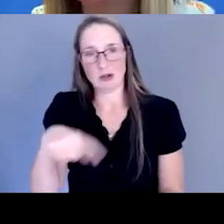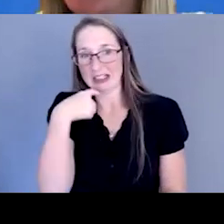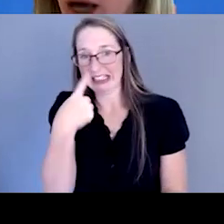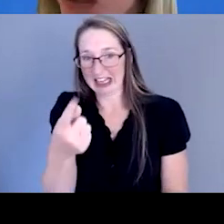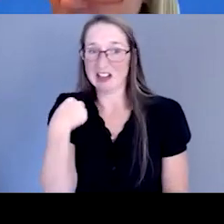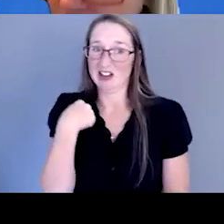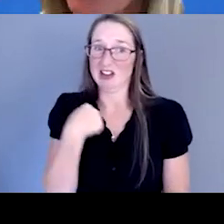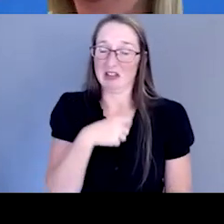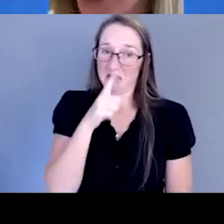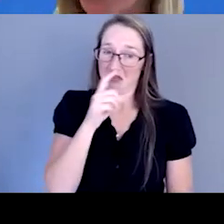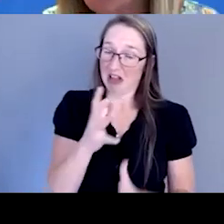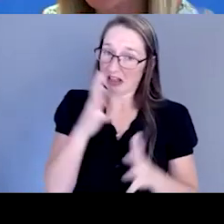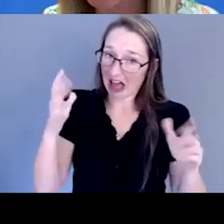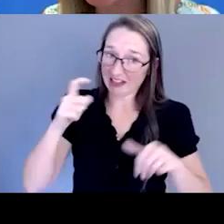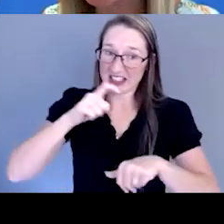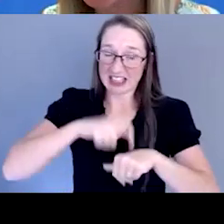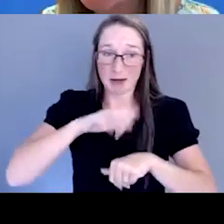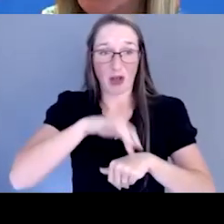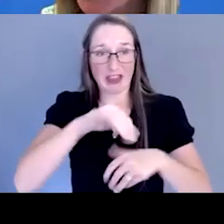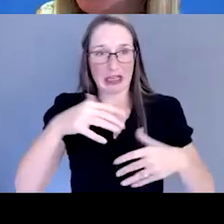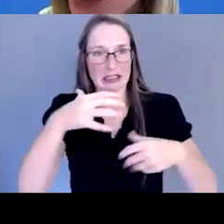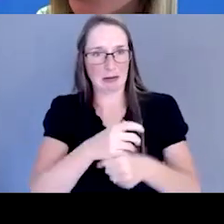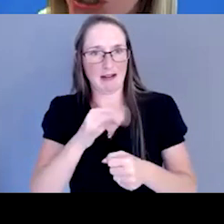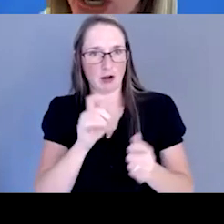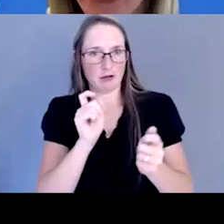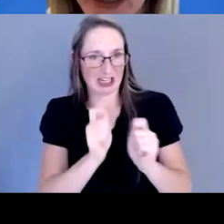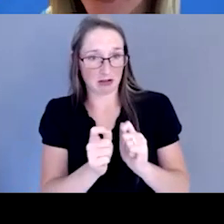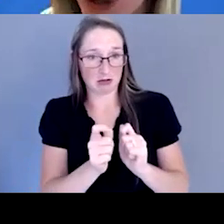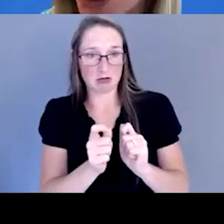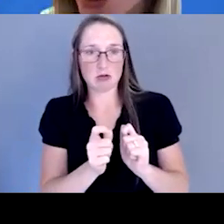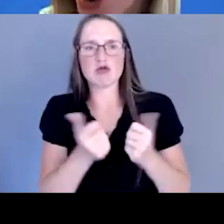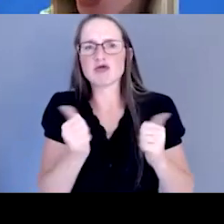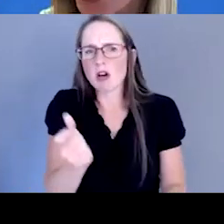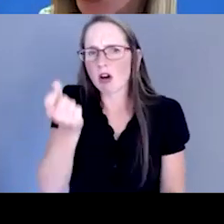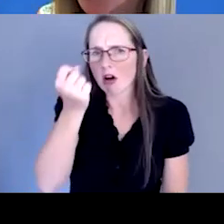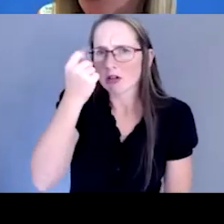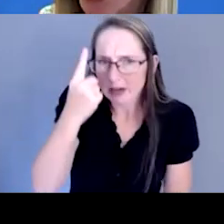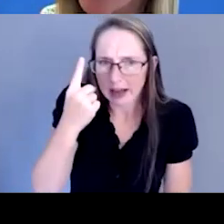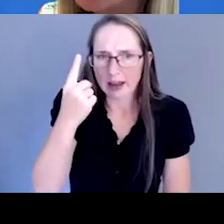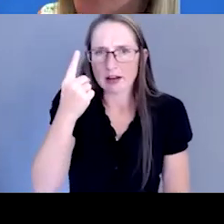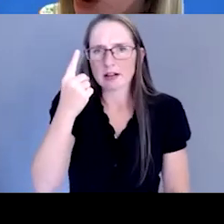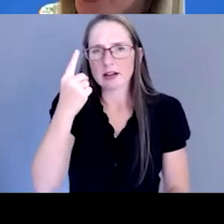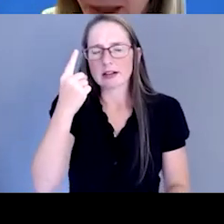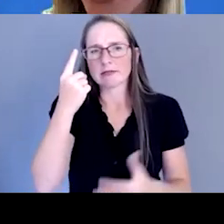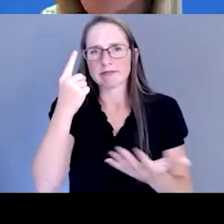a lot of time on that summary of changes, understanding that for many of you,